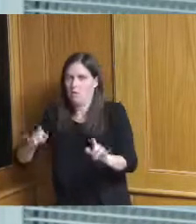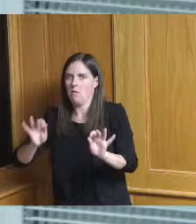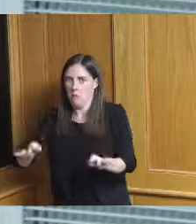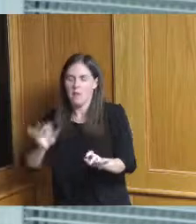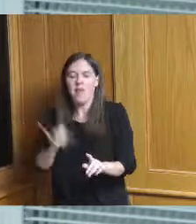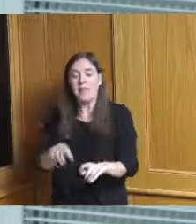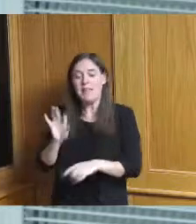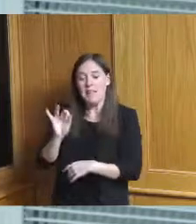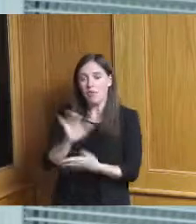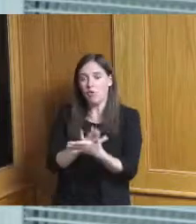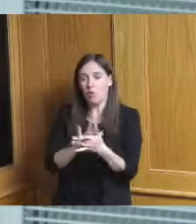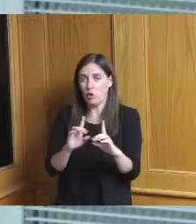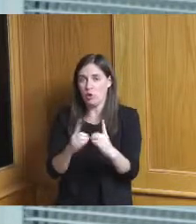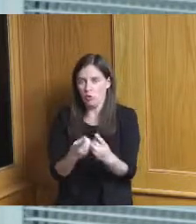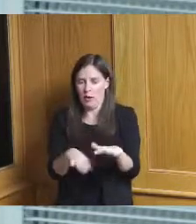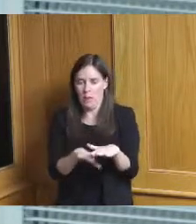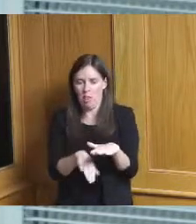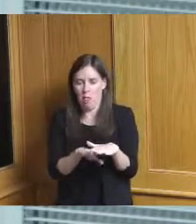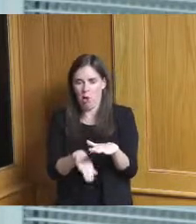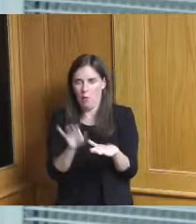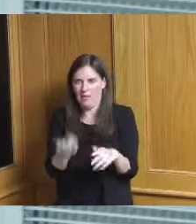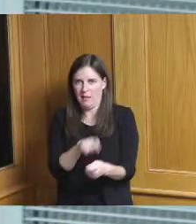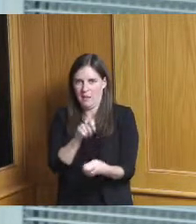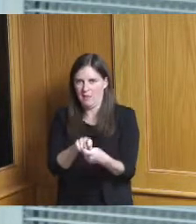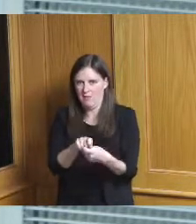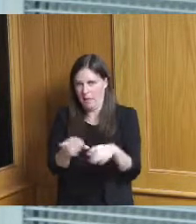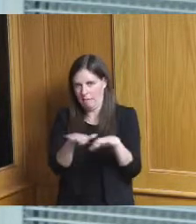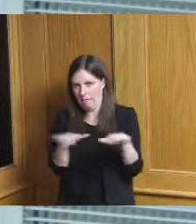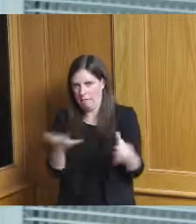stays below a certain amount of tax abatement they don't have to do revenue sharing with Woodlawn and